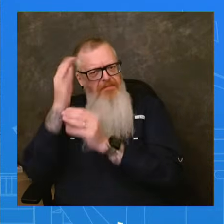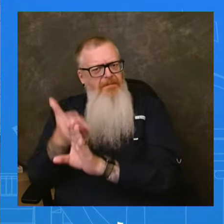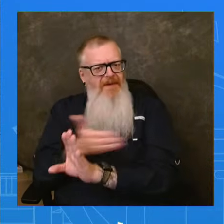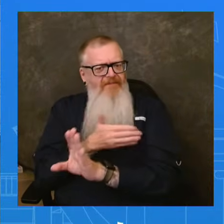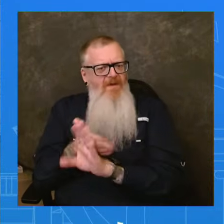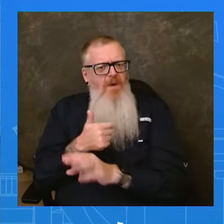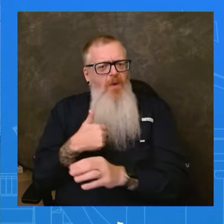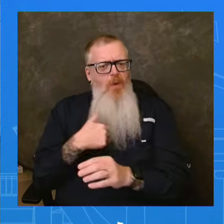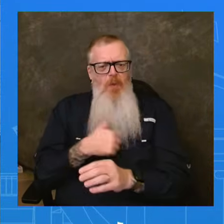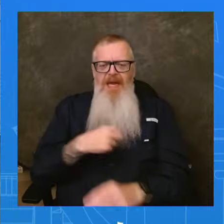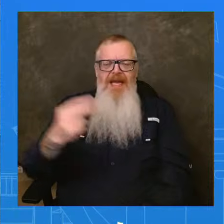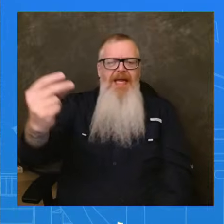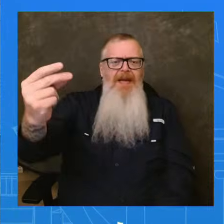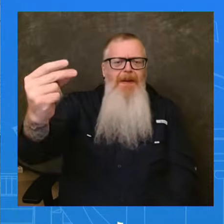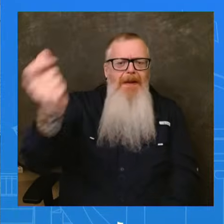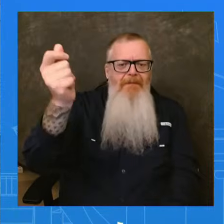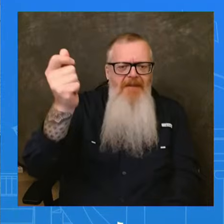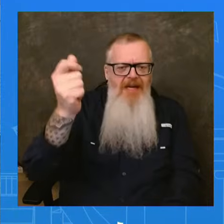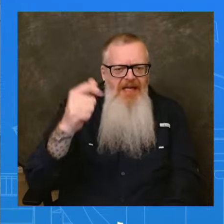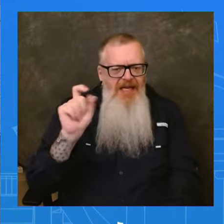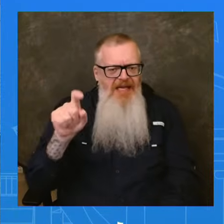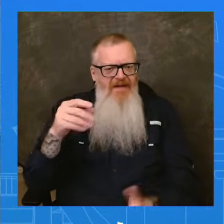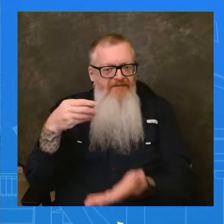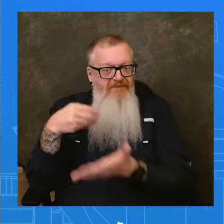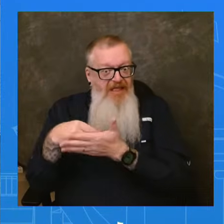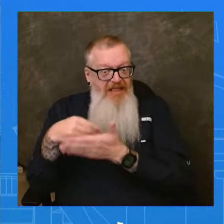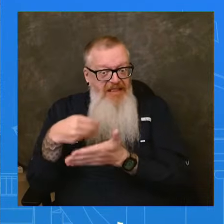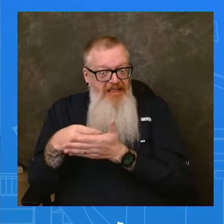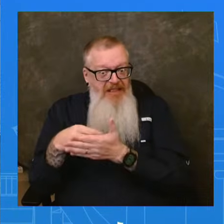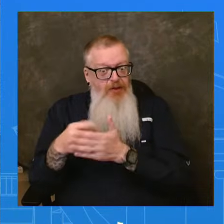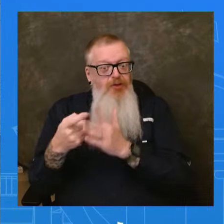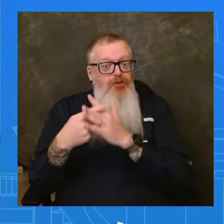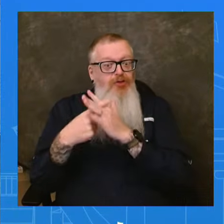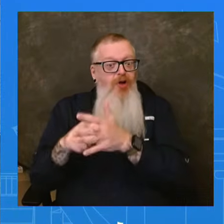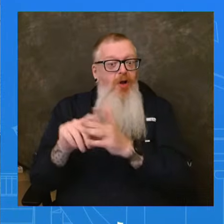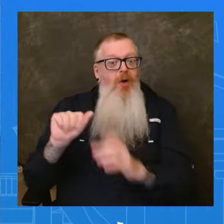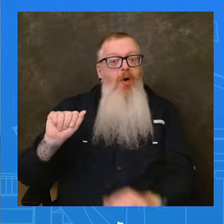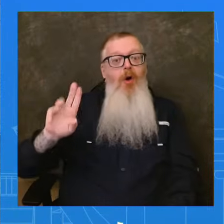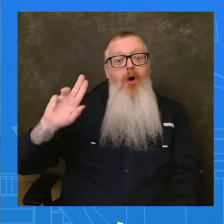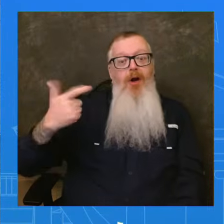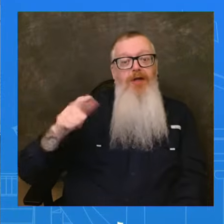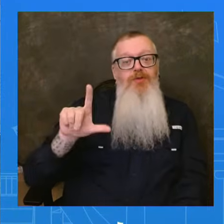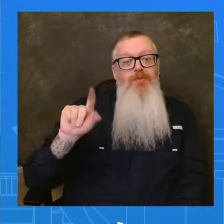in August of this year. That allowed me to make sure I had enough money for this response,